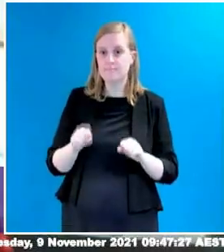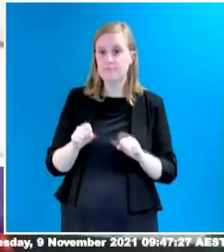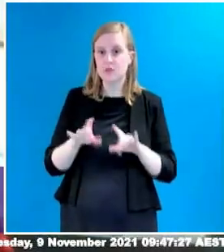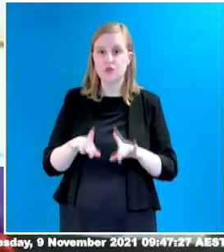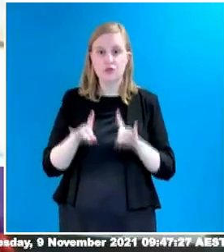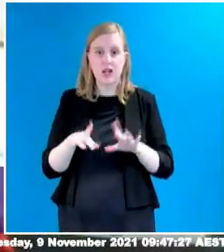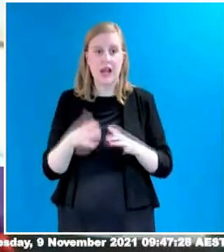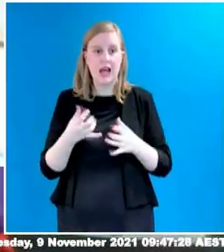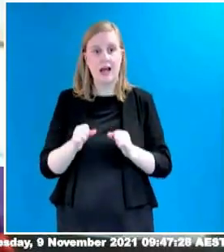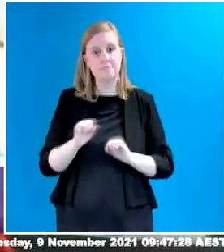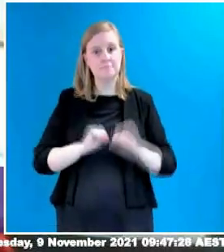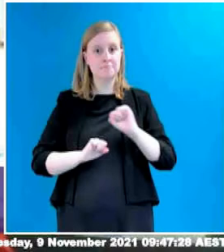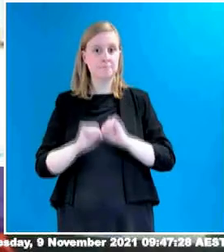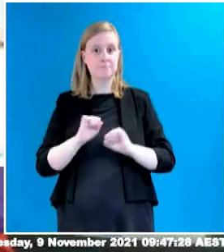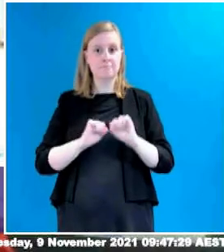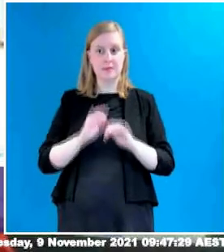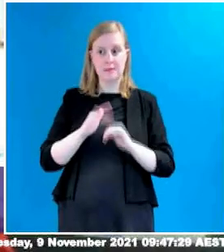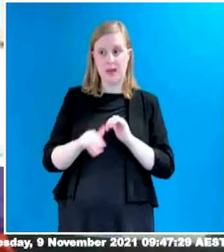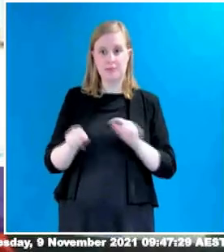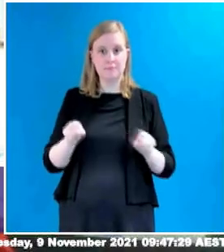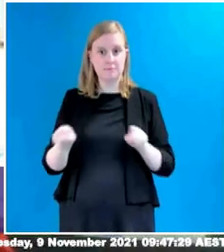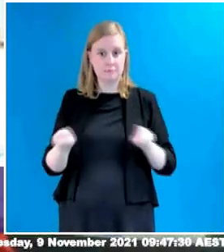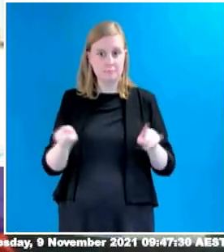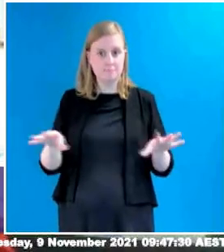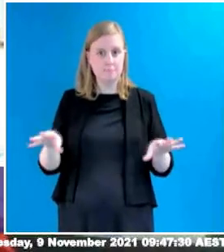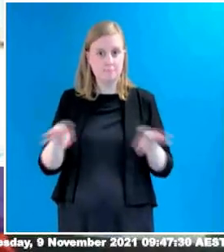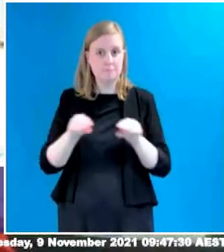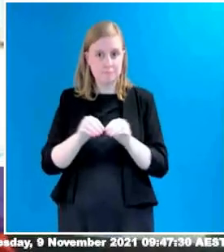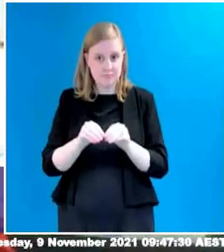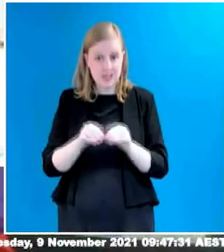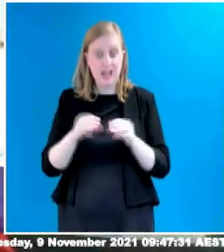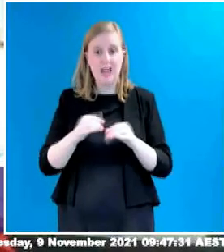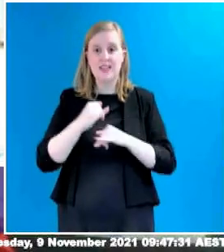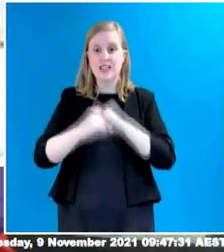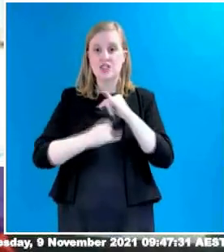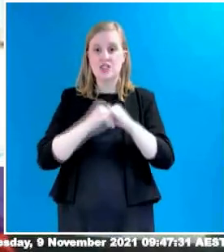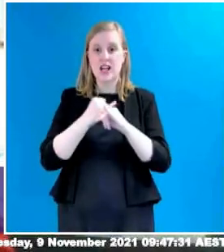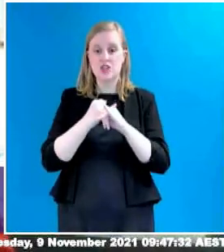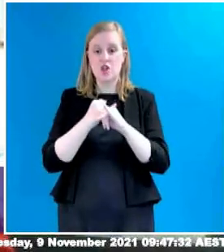There is that international test of progressive realisation, which means you